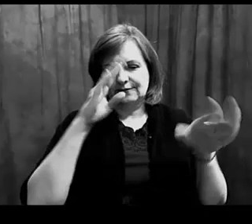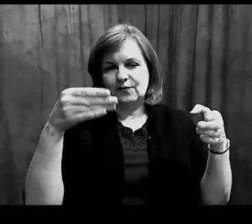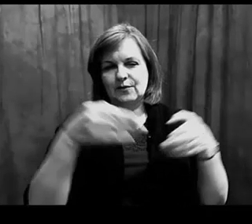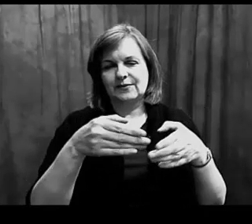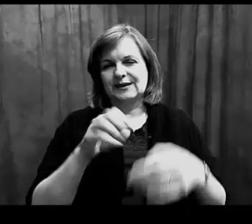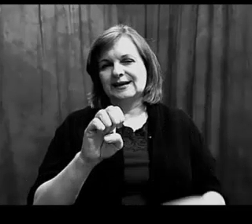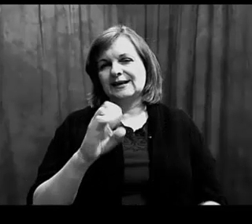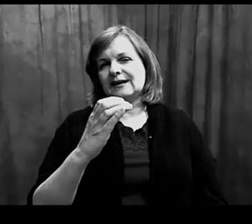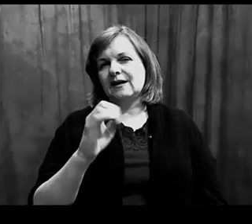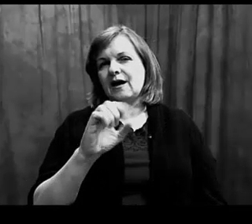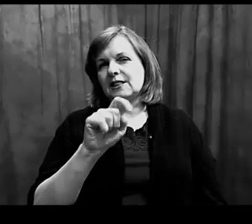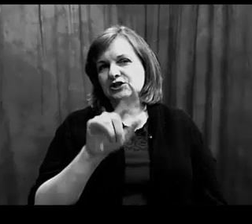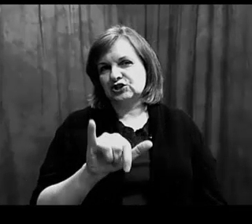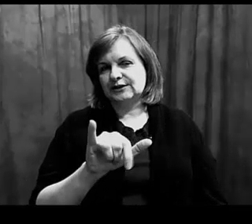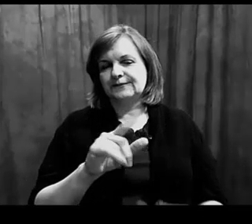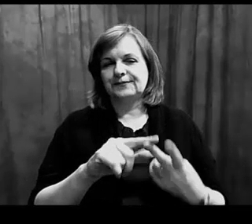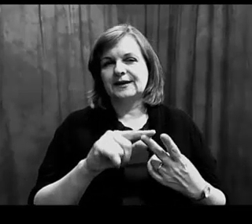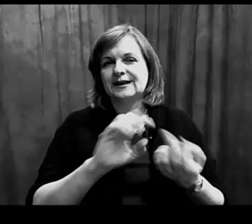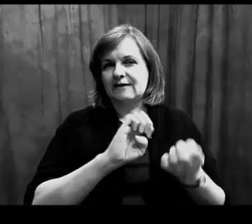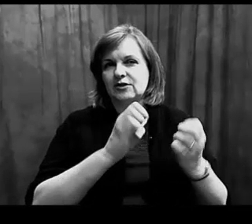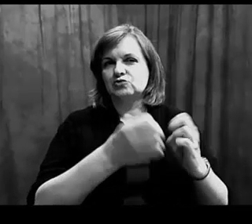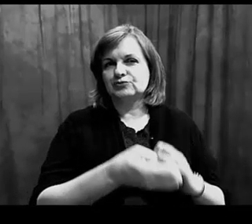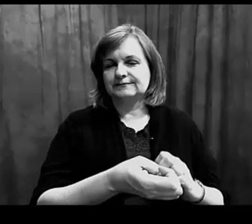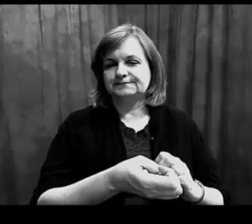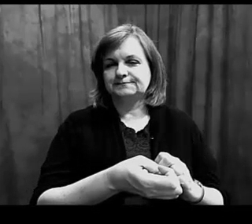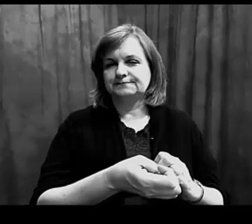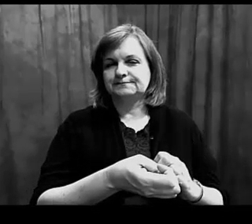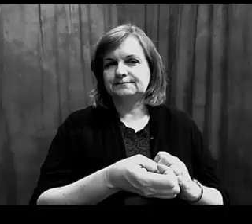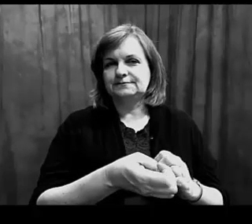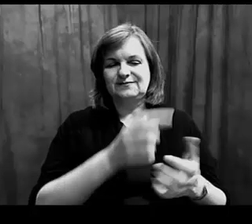and these are things that we actually don't even talk about much